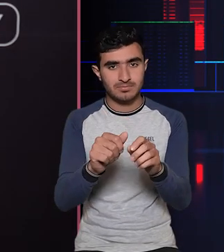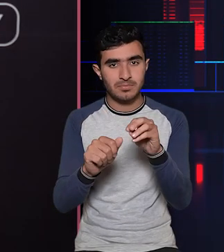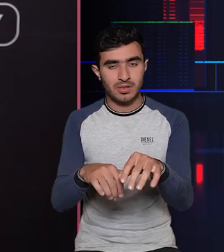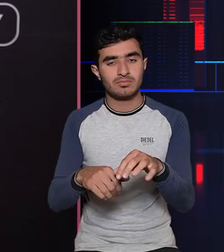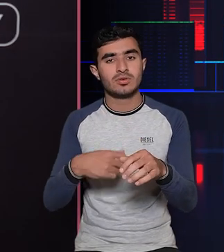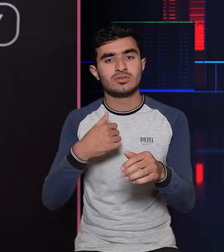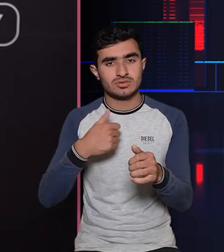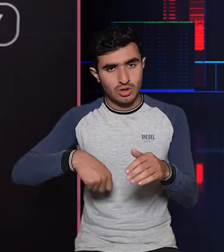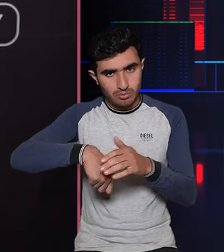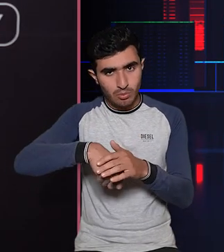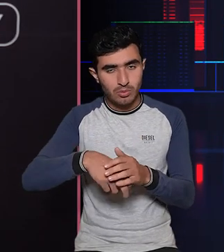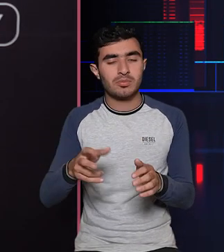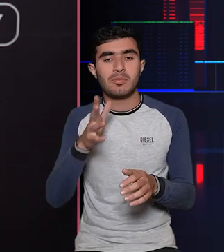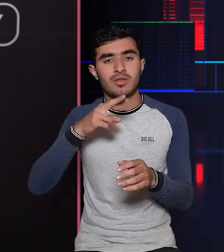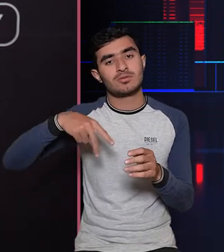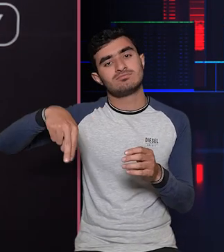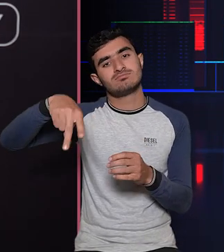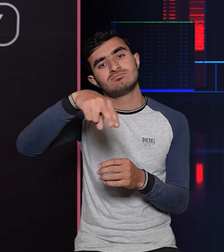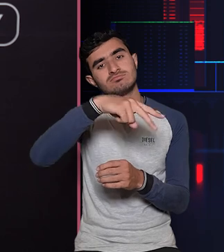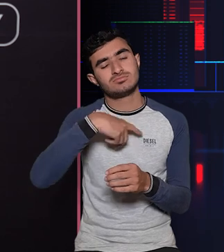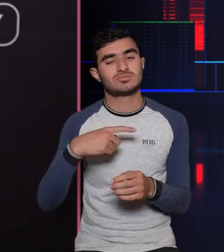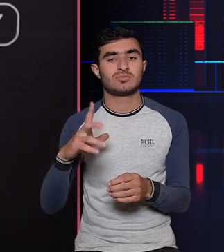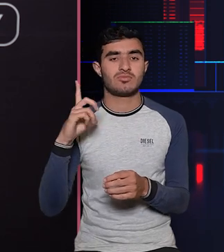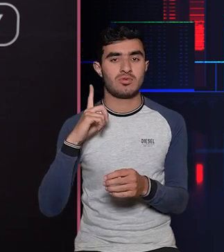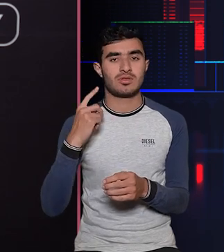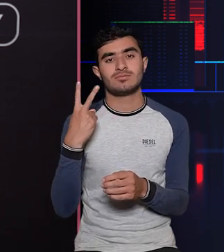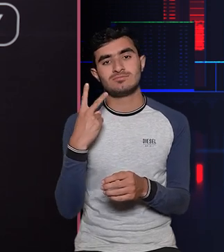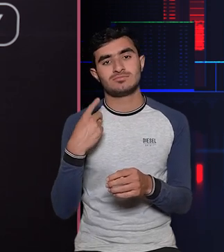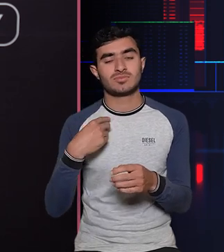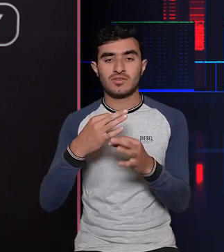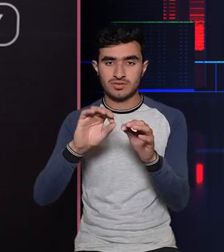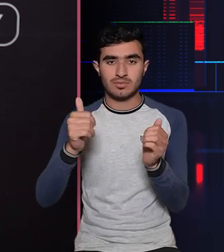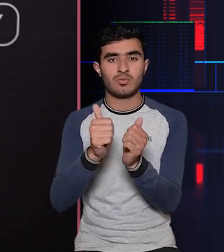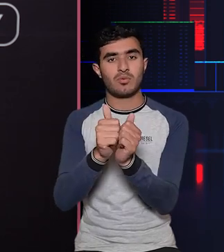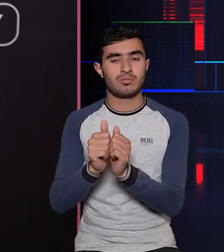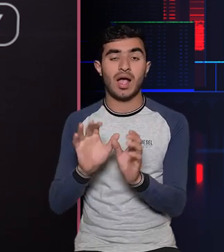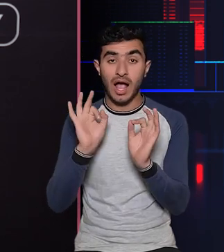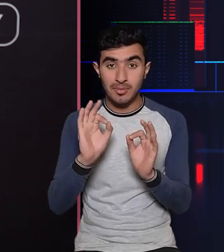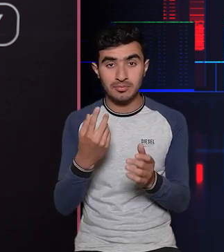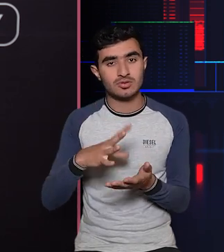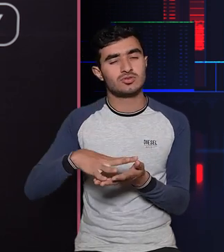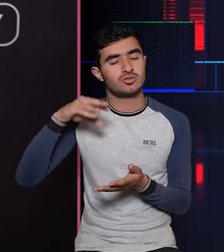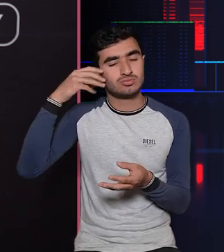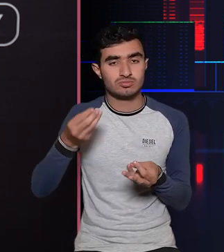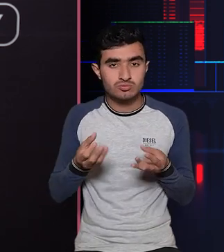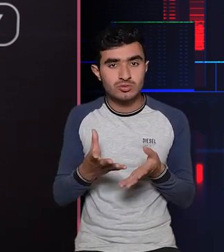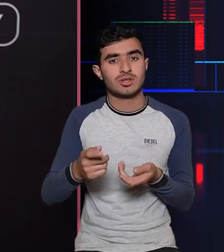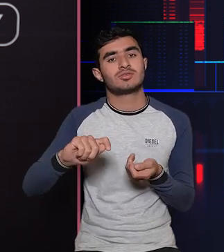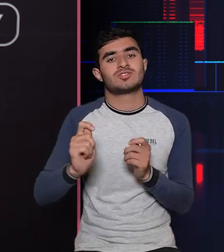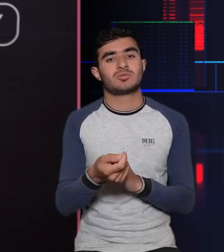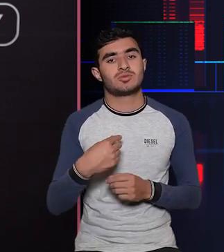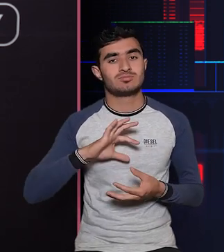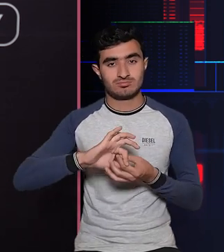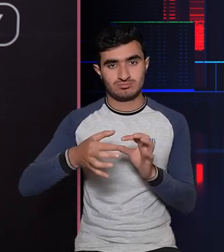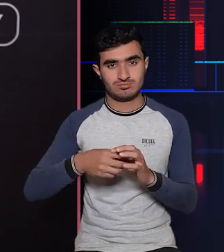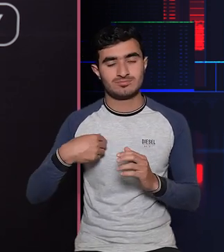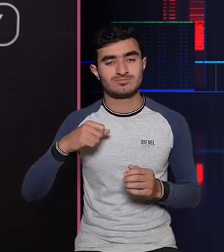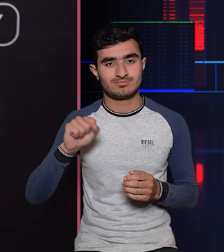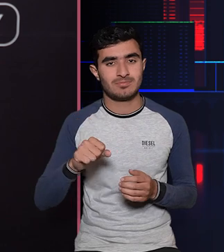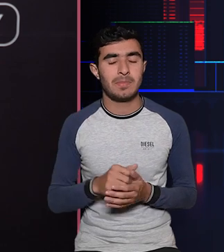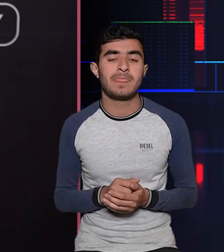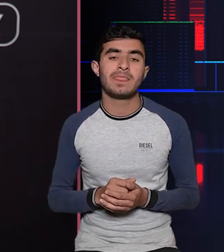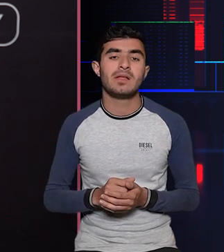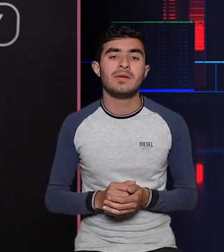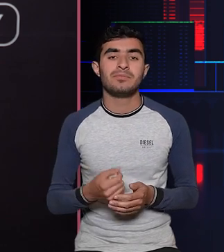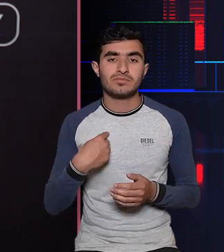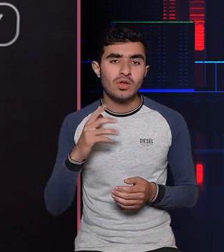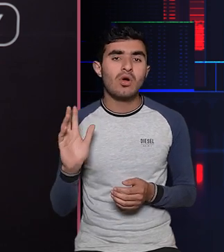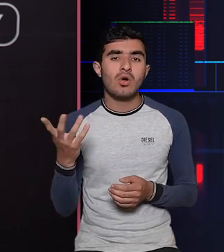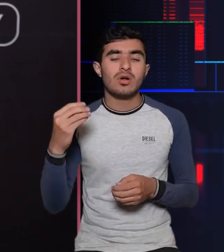Later on I joined my father at the Garden Town Football Ground and his team was called